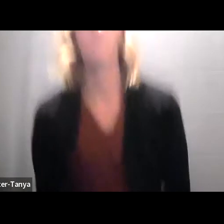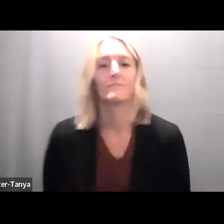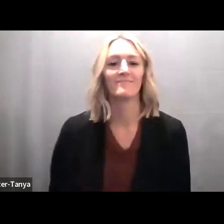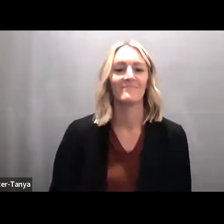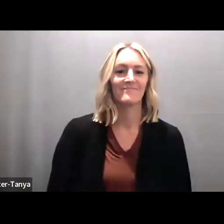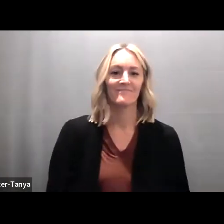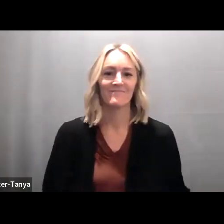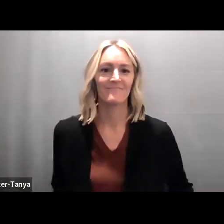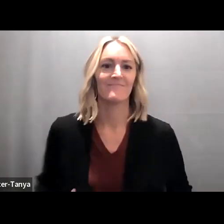Hello everybody.